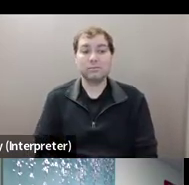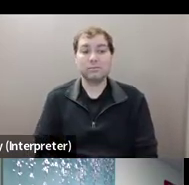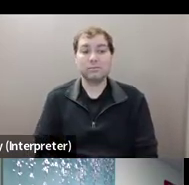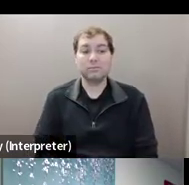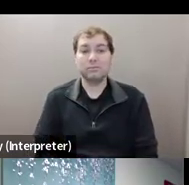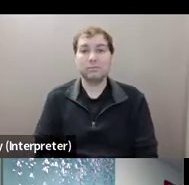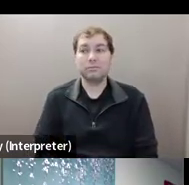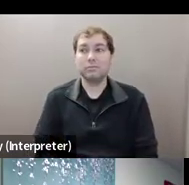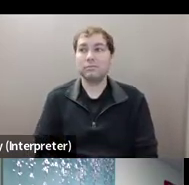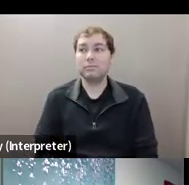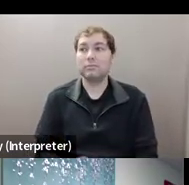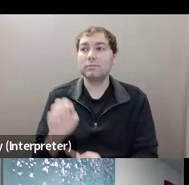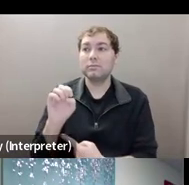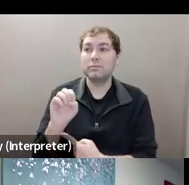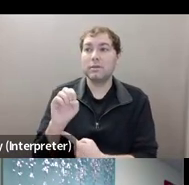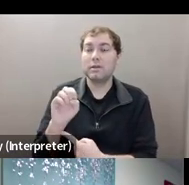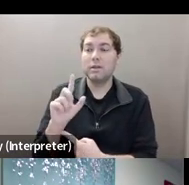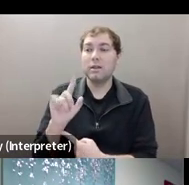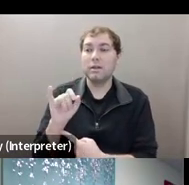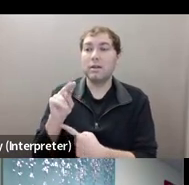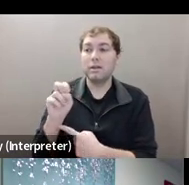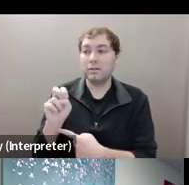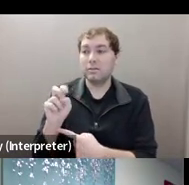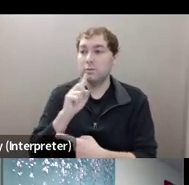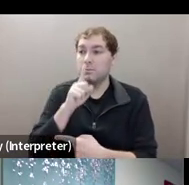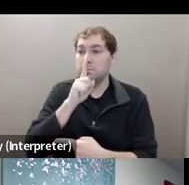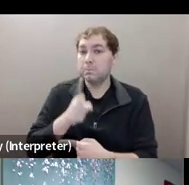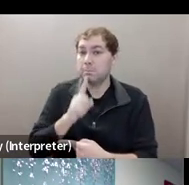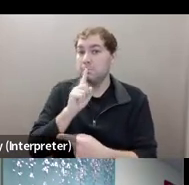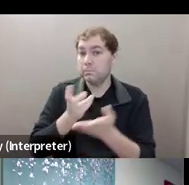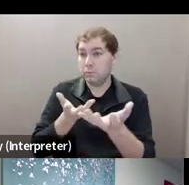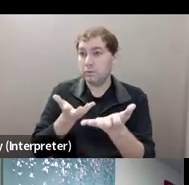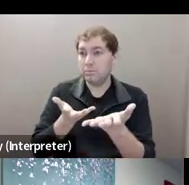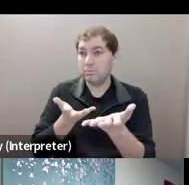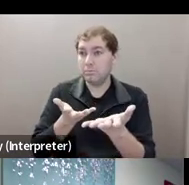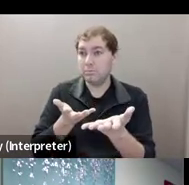Adam w/APRIL: I see, Elaine, you came off mute. Did you have something that you wanted to comment? Adam w/APRIL: Elaine Davis.